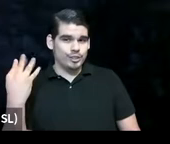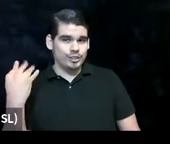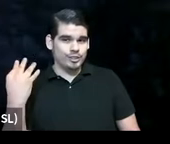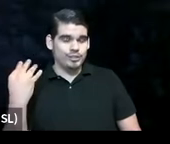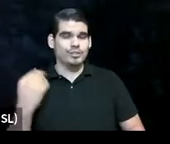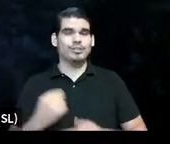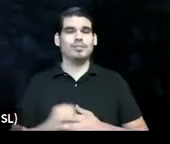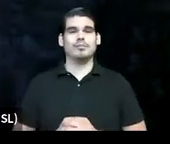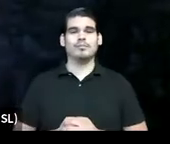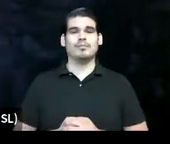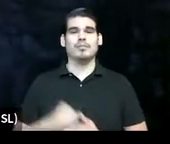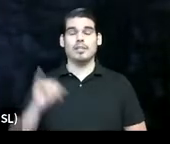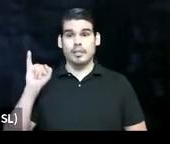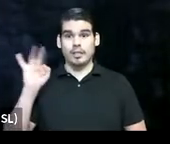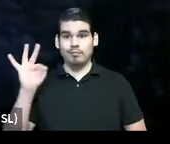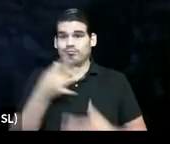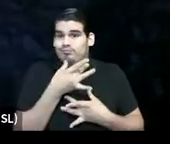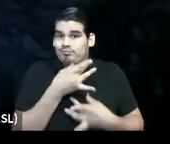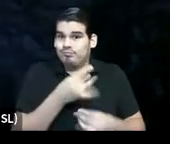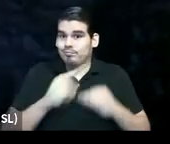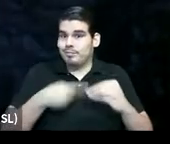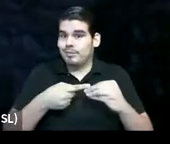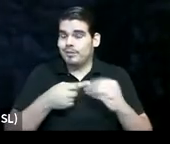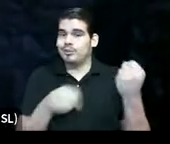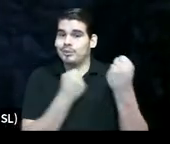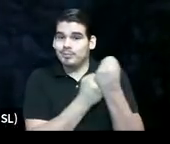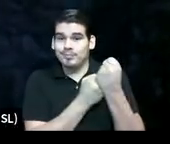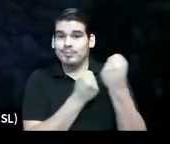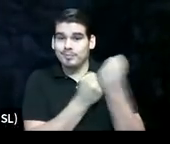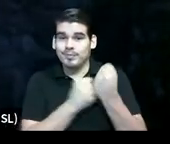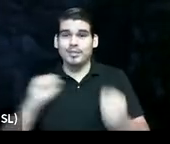required for all resolutions that are submitted, please come and attend this webinar and we'll